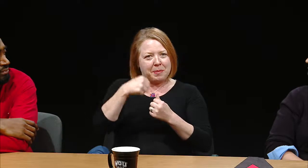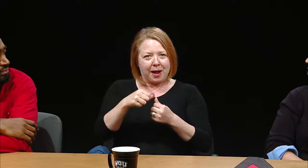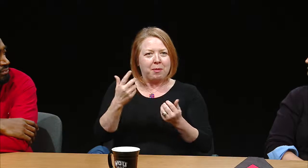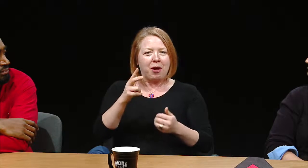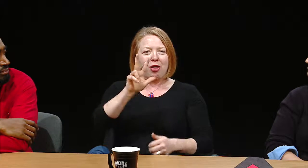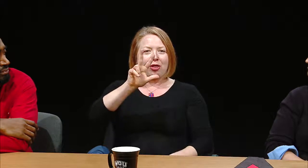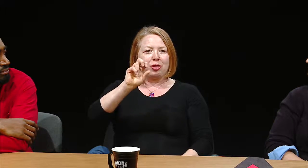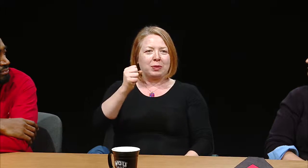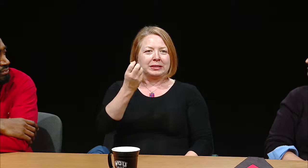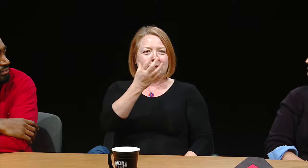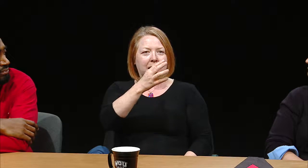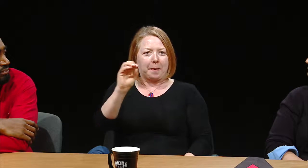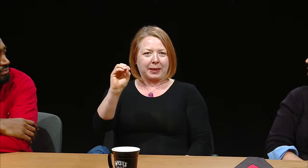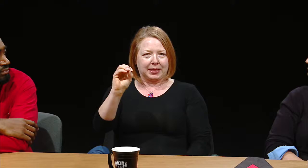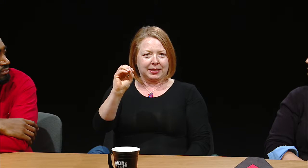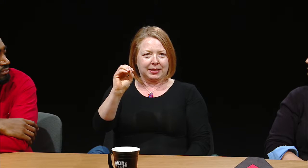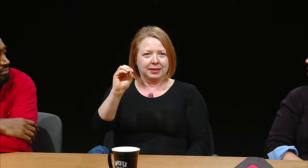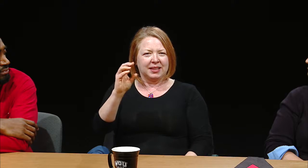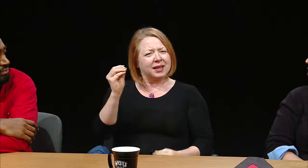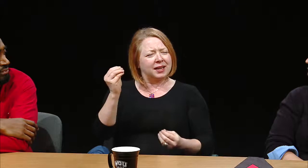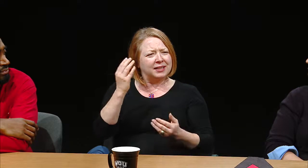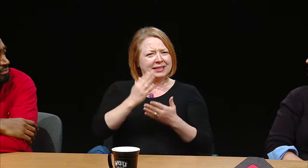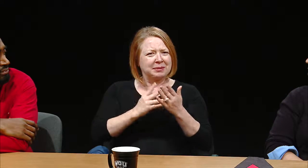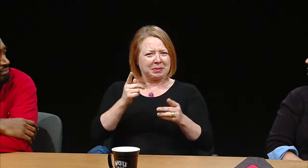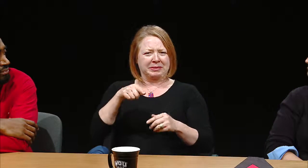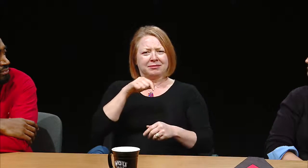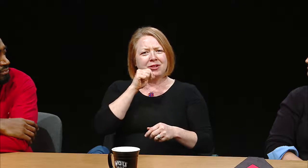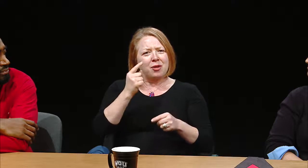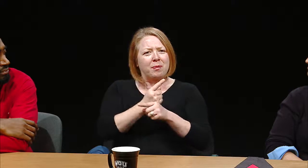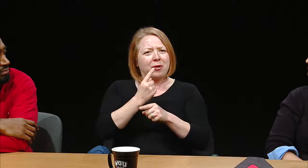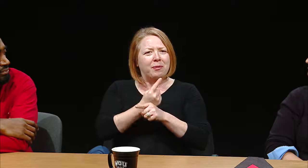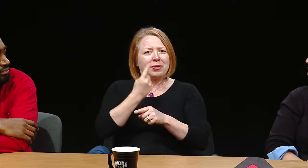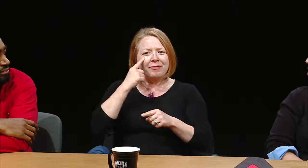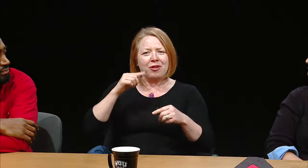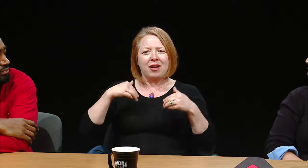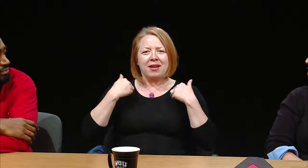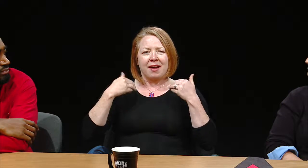I do have a great example of when I accidentally first started viewing captions.